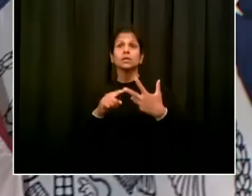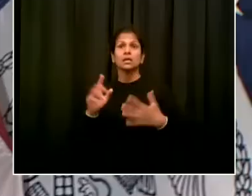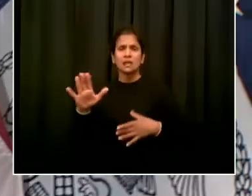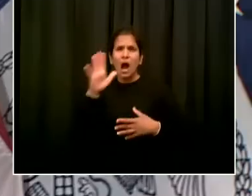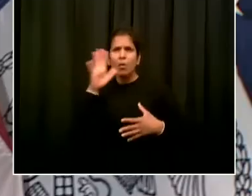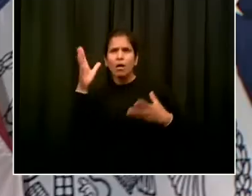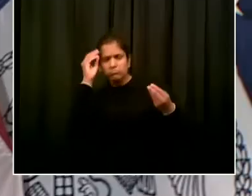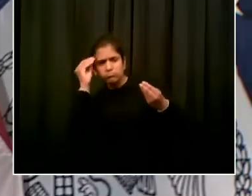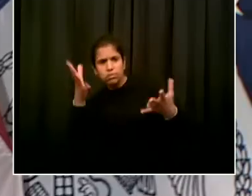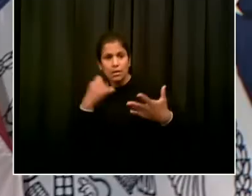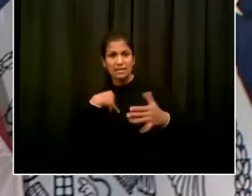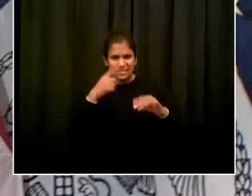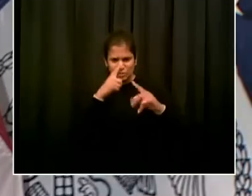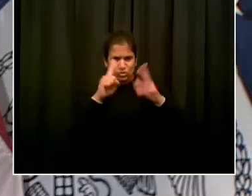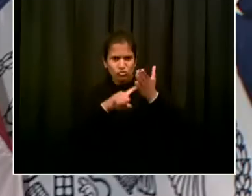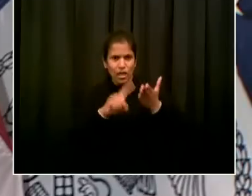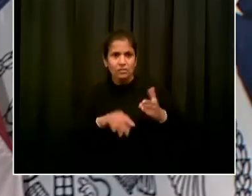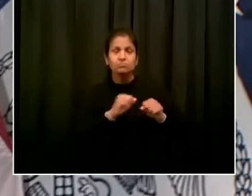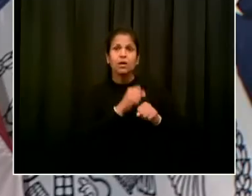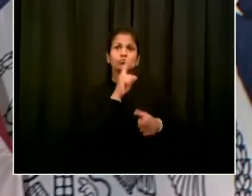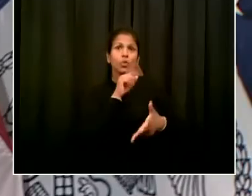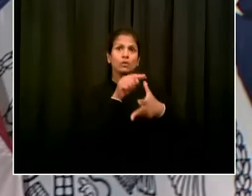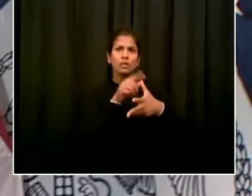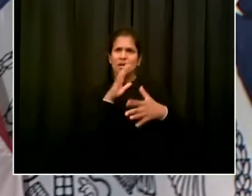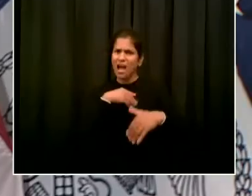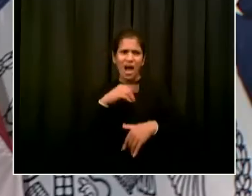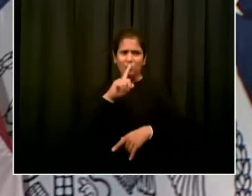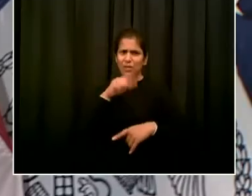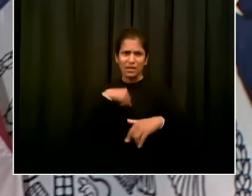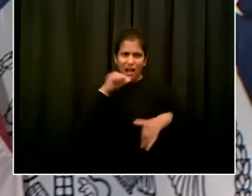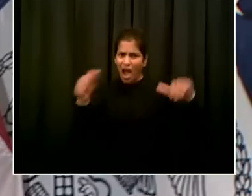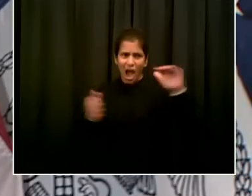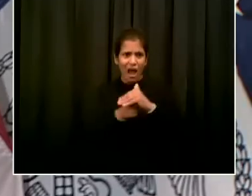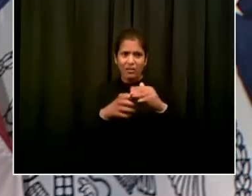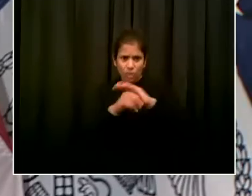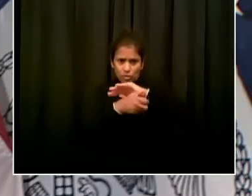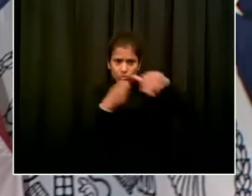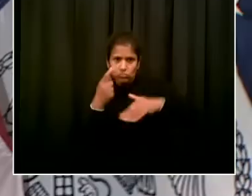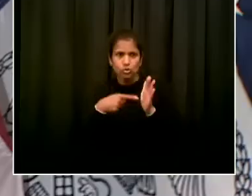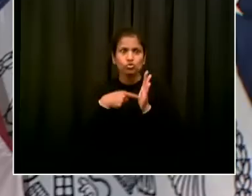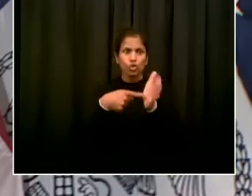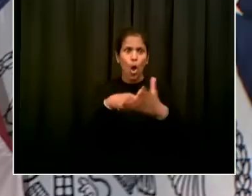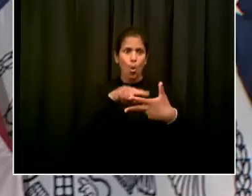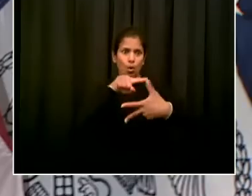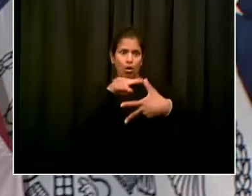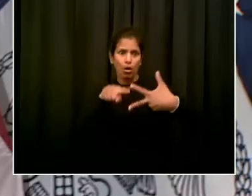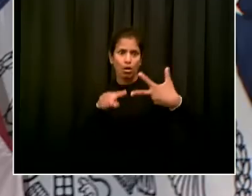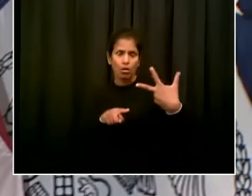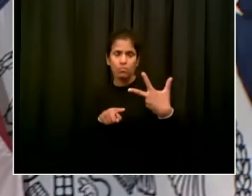OUT FACTS AND DATA, LETTING PEOPLE SEE FOR THEMSELVES, LETTING PEOPLE KNOW WHAT TO DO